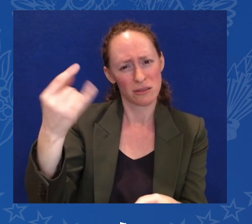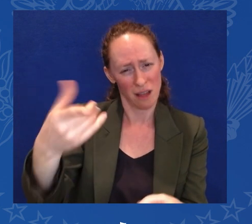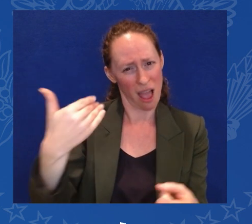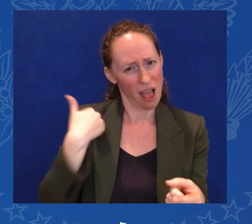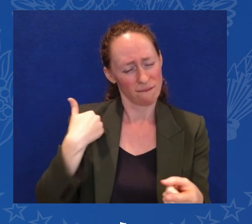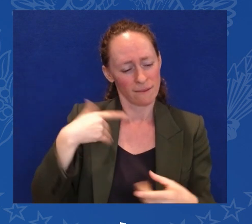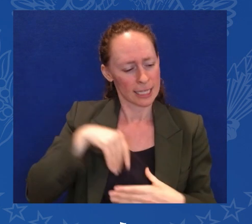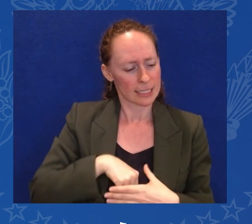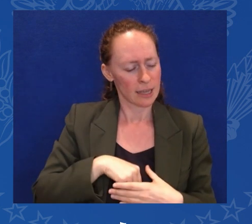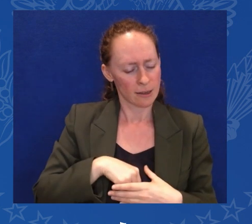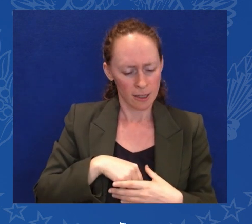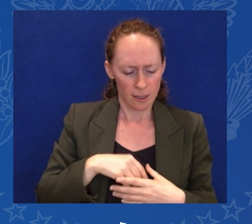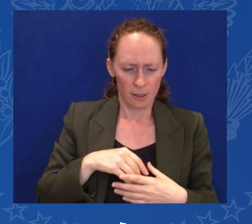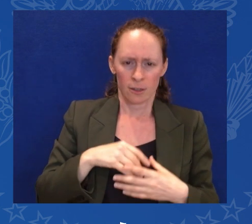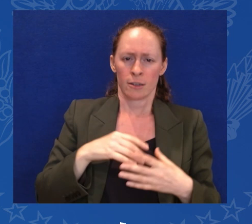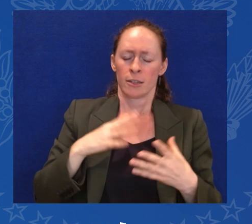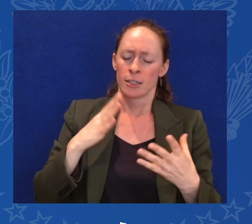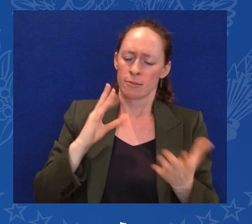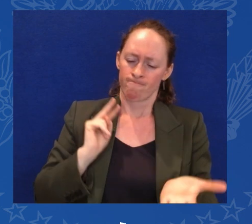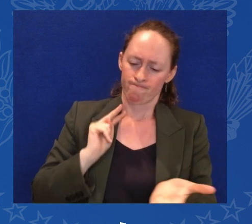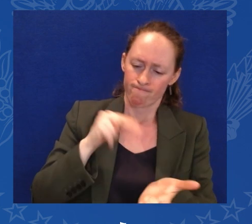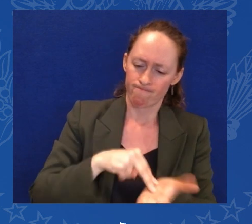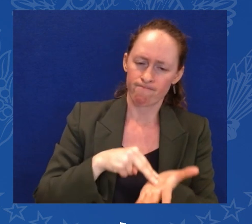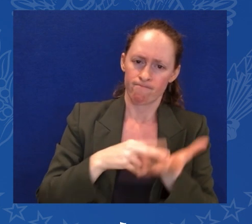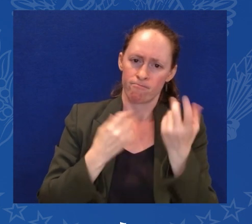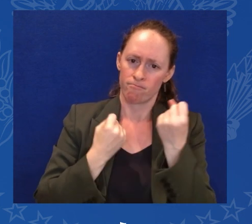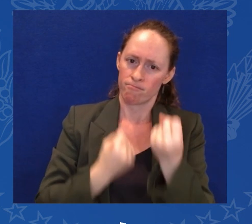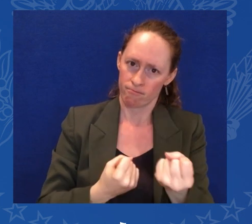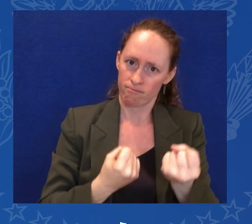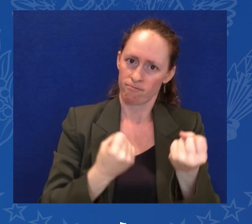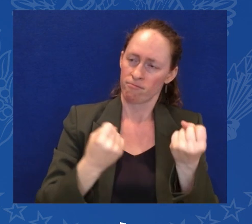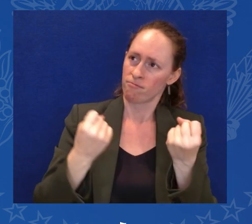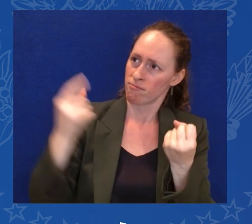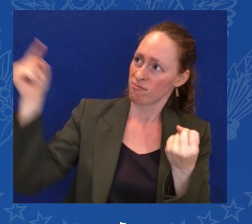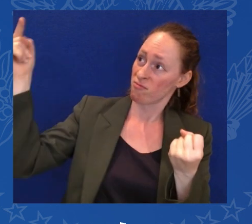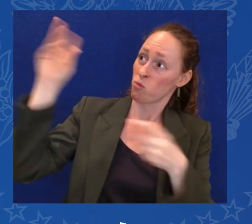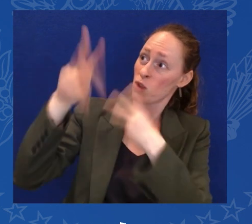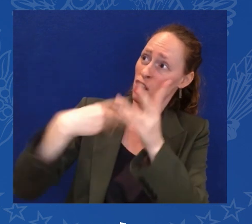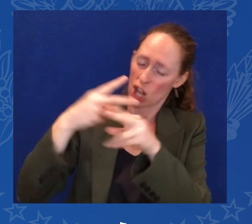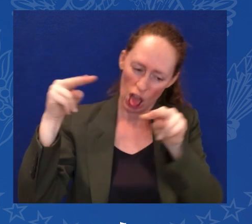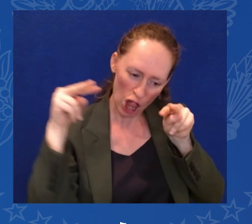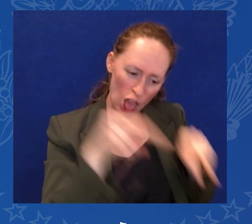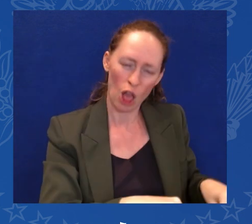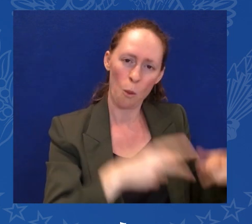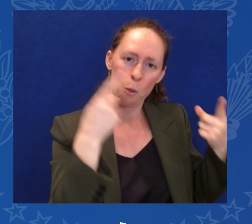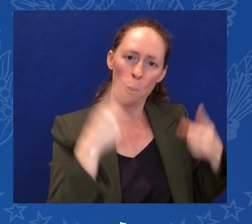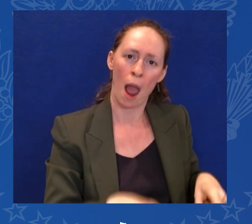It's now my honor to sign this proclamation in memory of Emmett Till and Mrs. Mamie Till-Mobley.